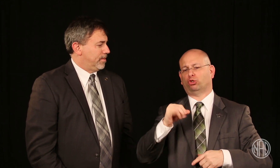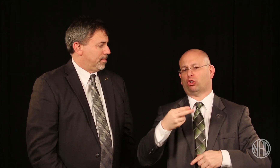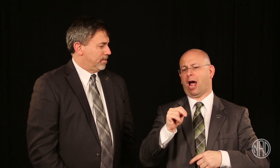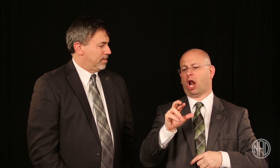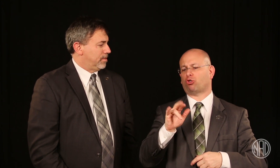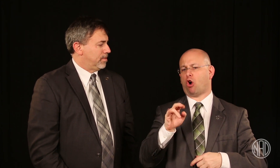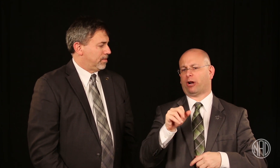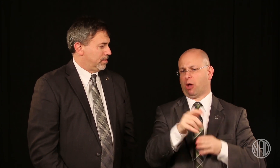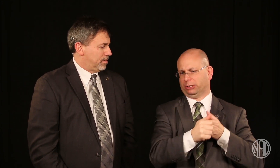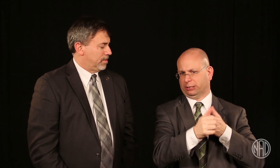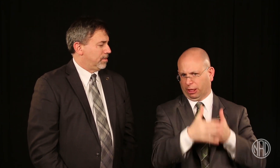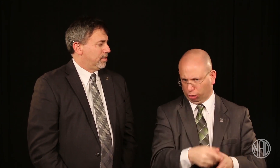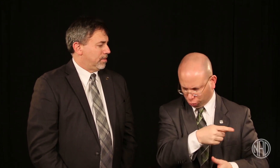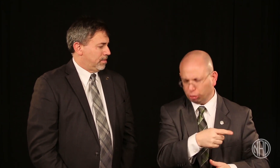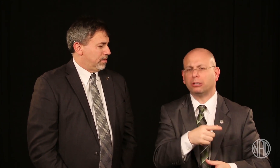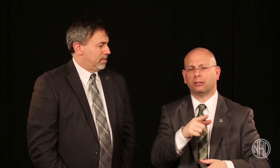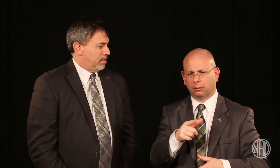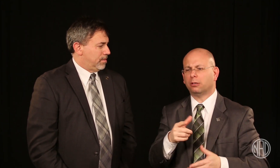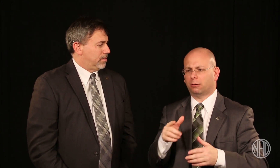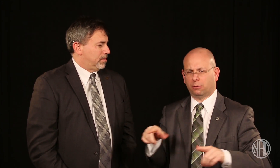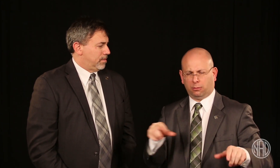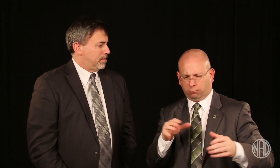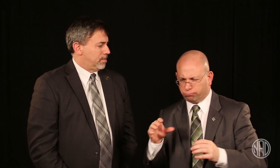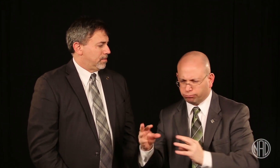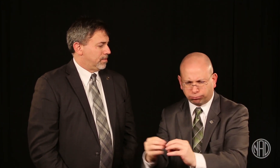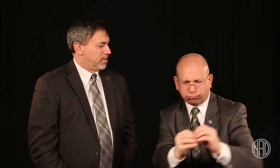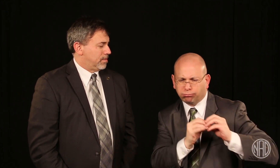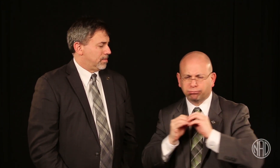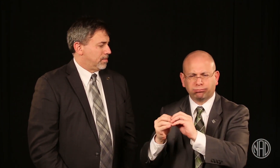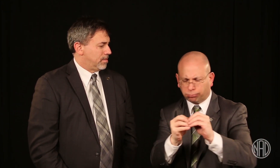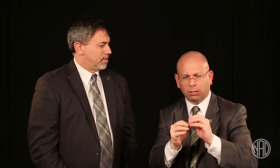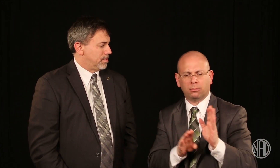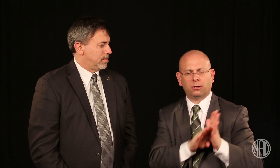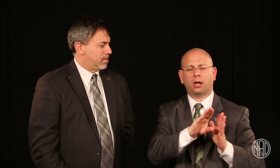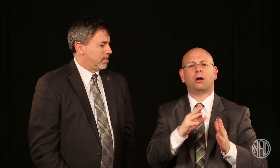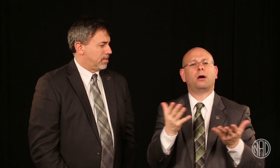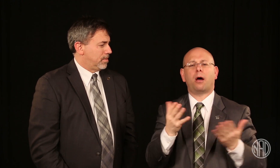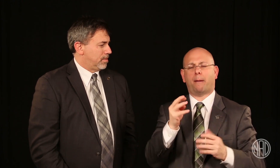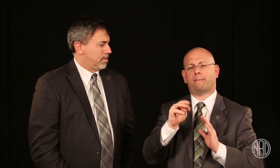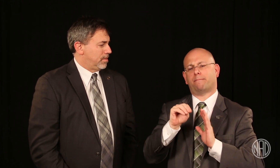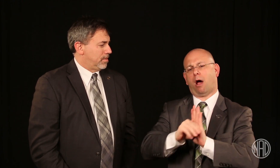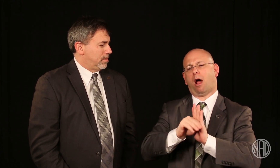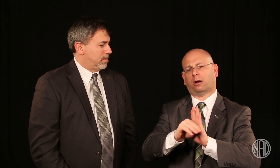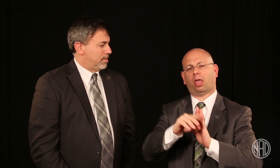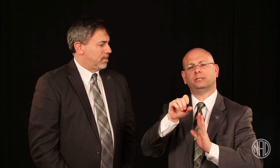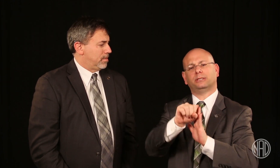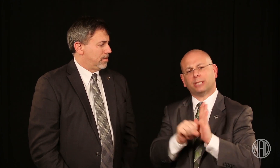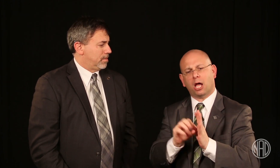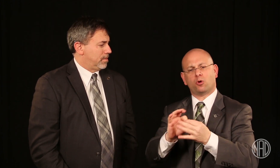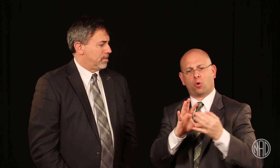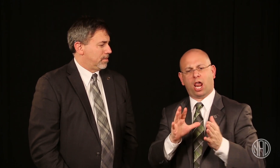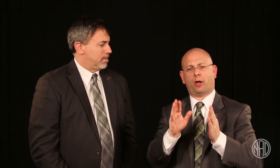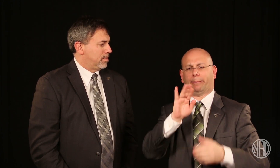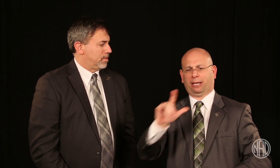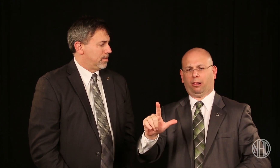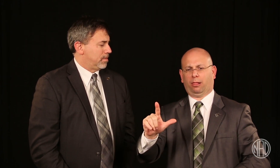led by John Gournaris. This group has developed a model bill to establish this position